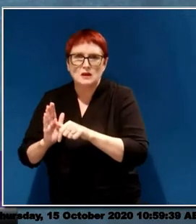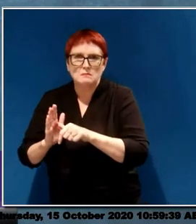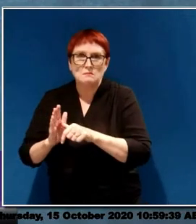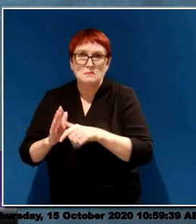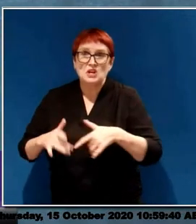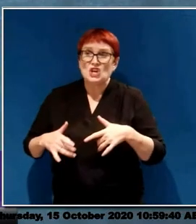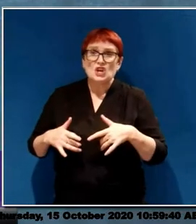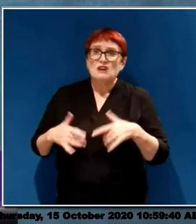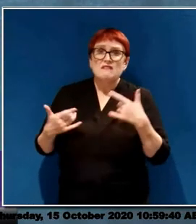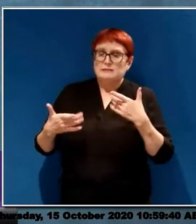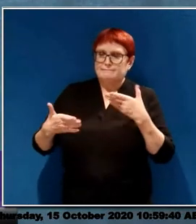by that stage?